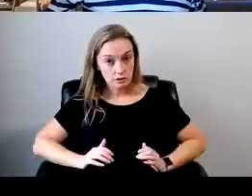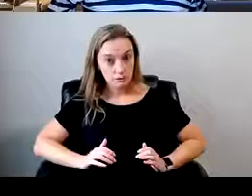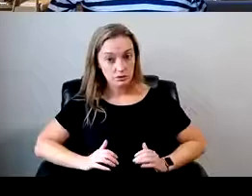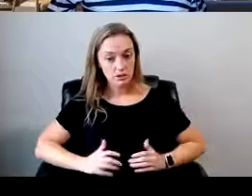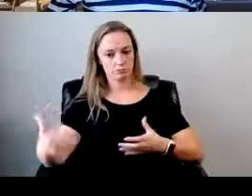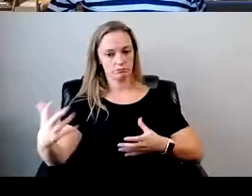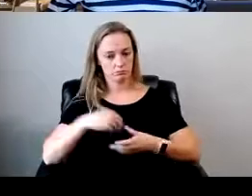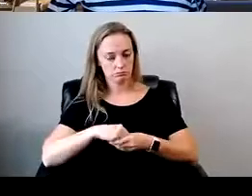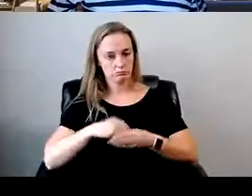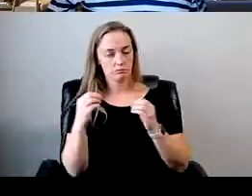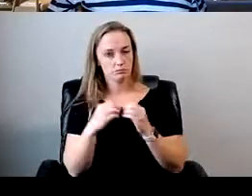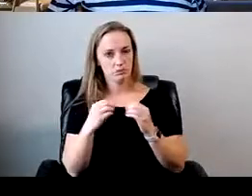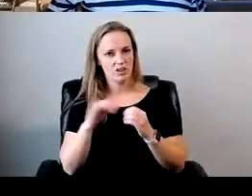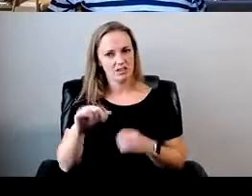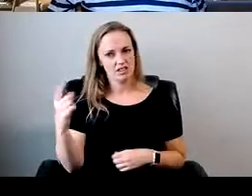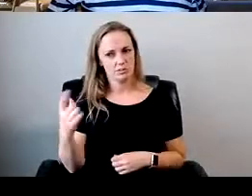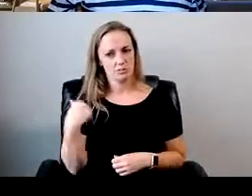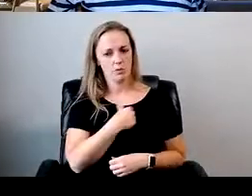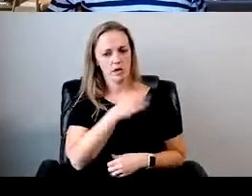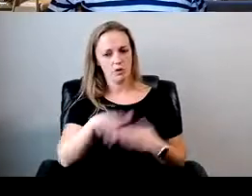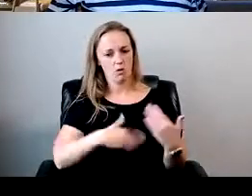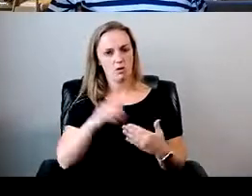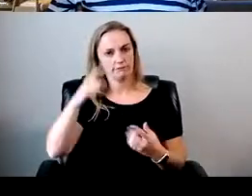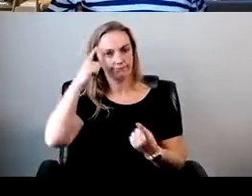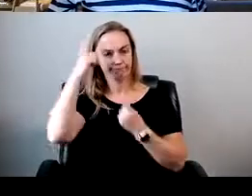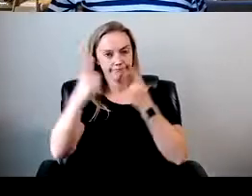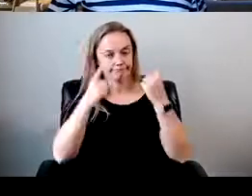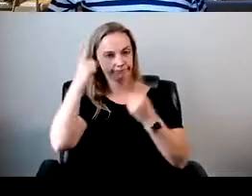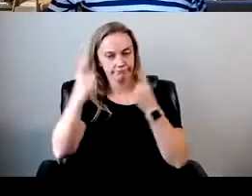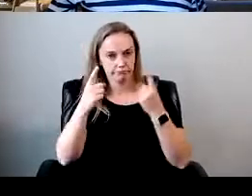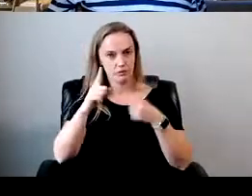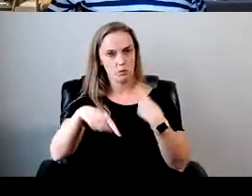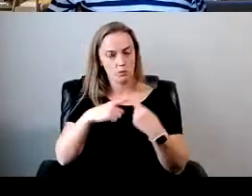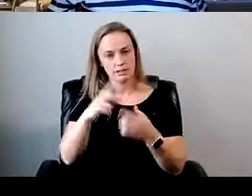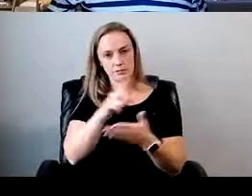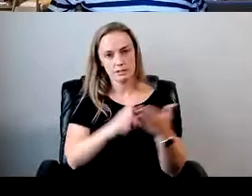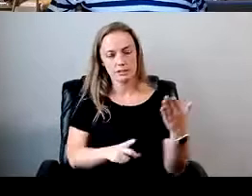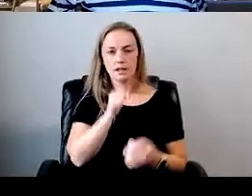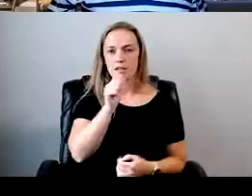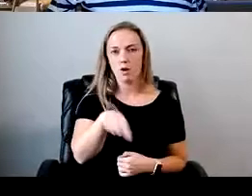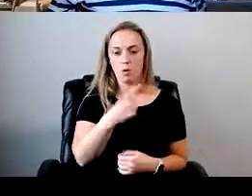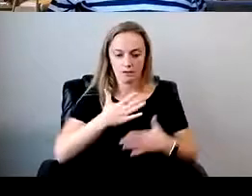And it's something that we all need to take in consideration and design of not just the physical environment,